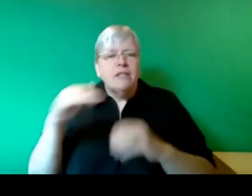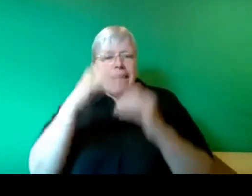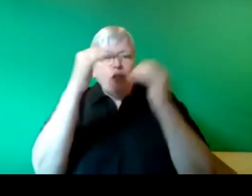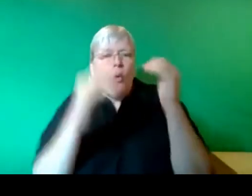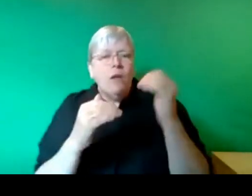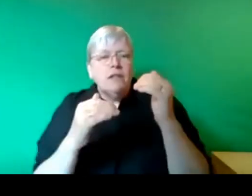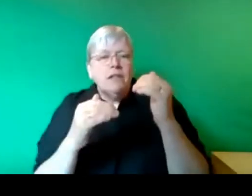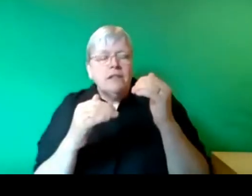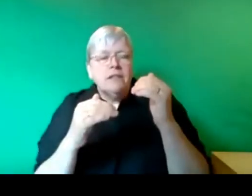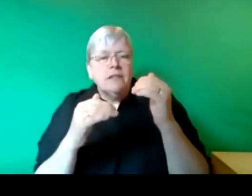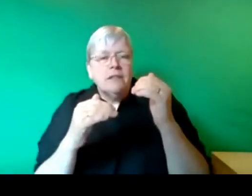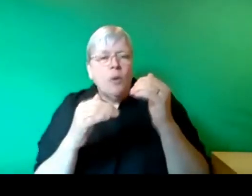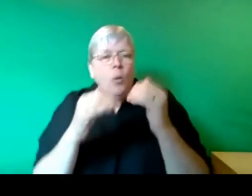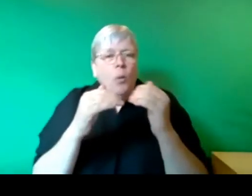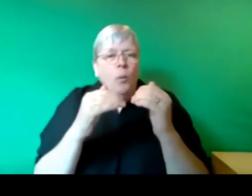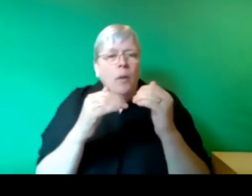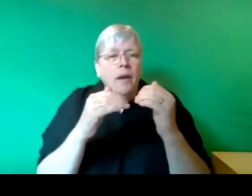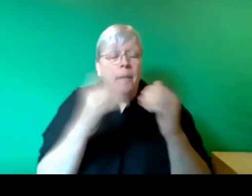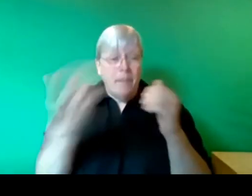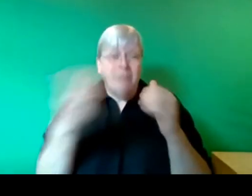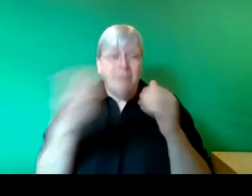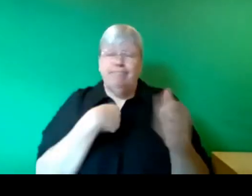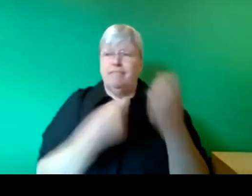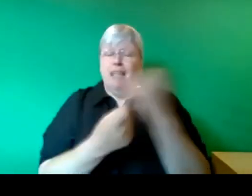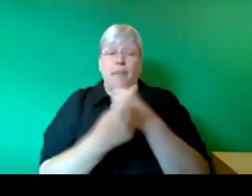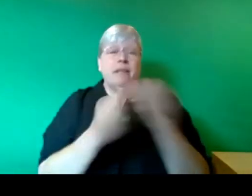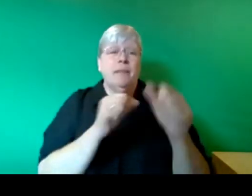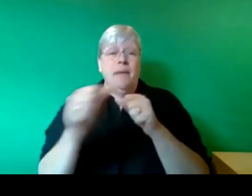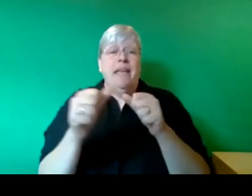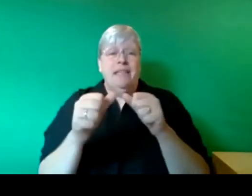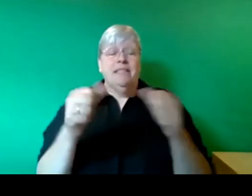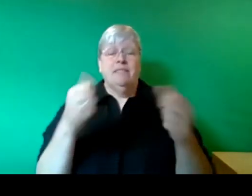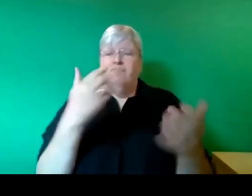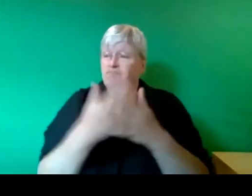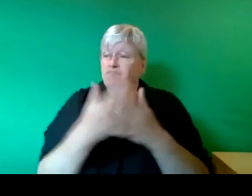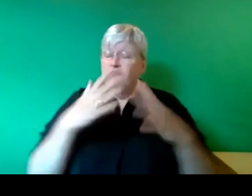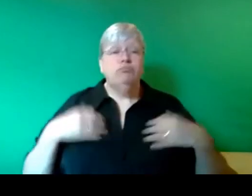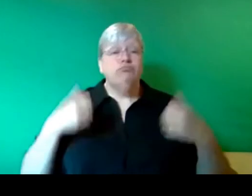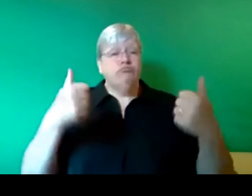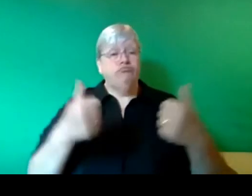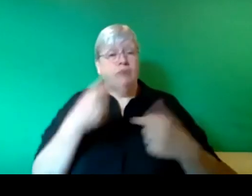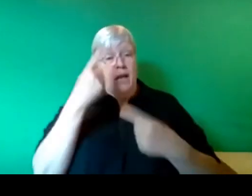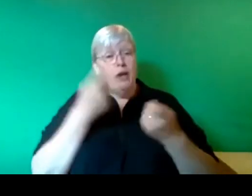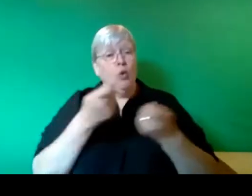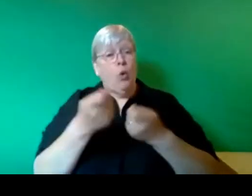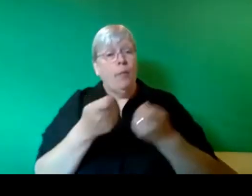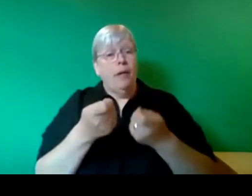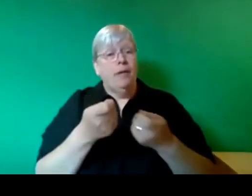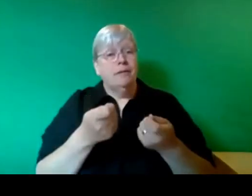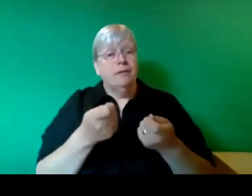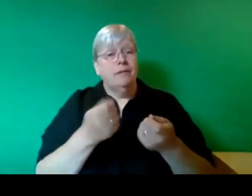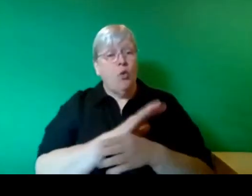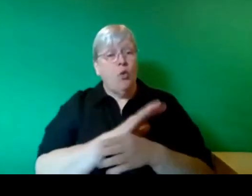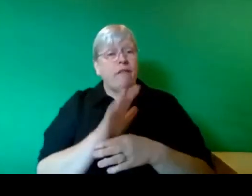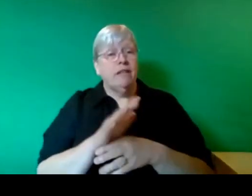have fared the best in terms of being resilient and able to cope. Now I think these same lessons